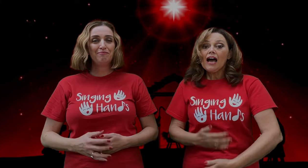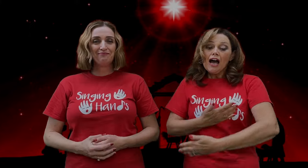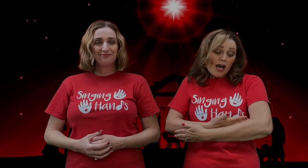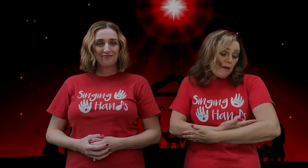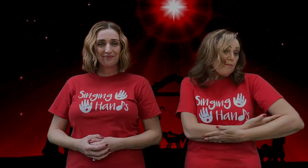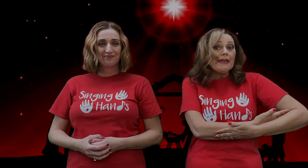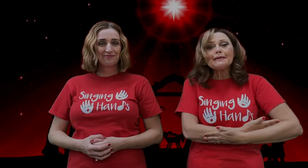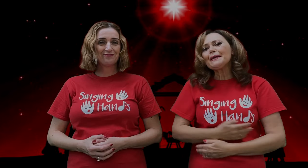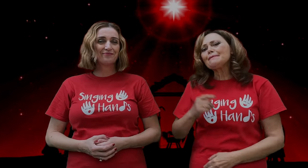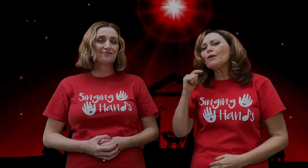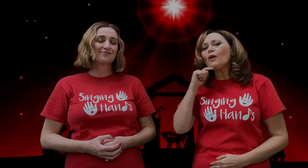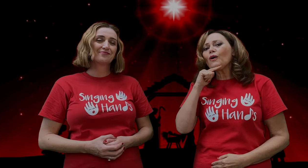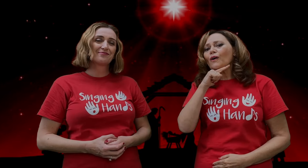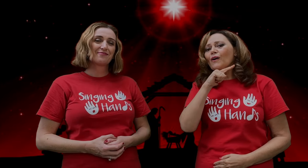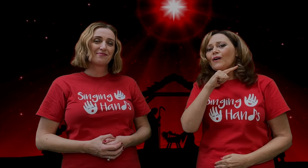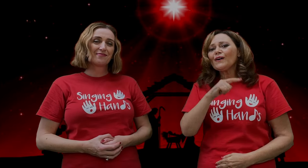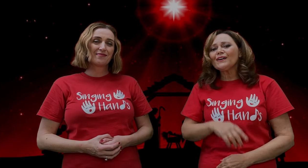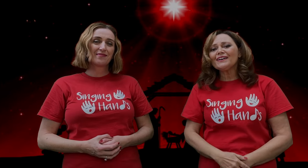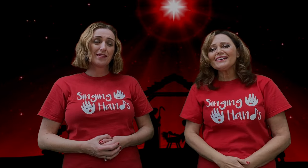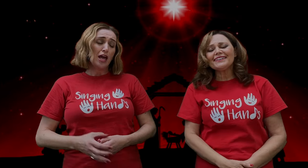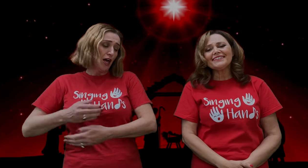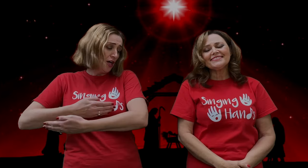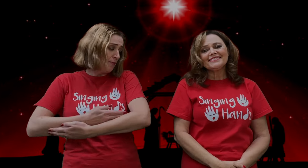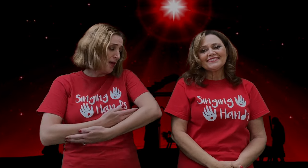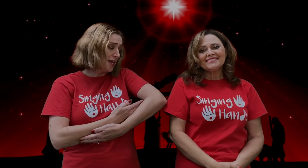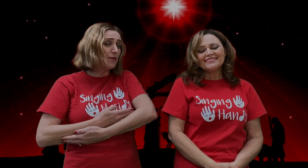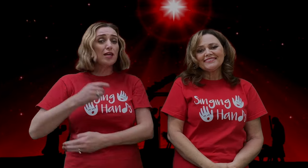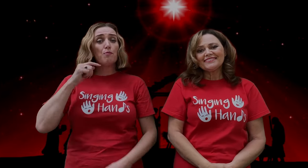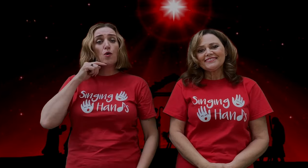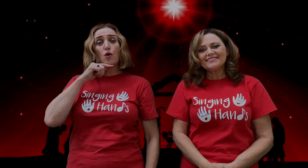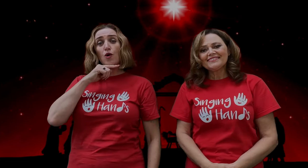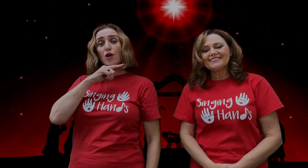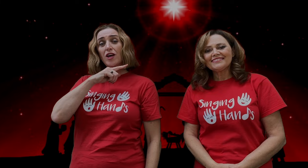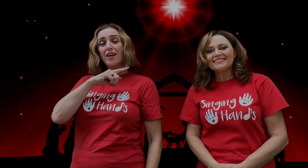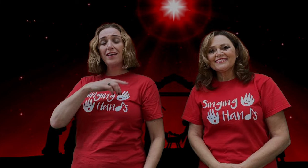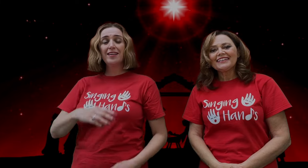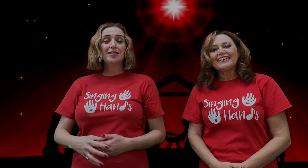A baby boy (a baby boy)